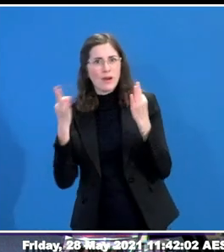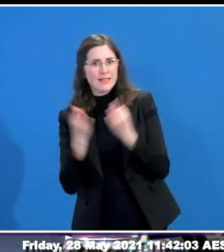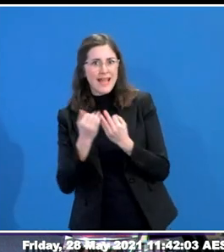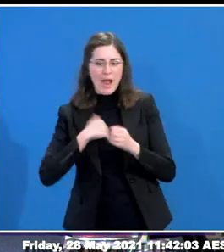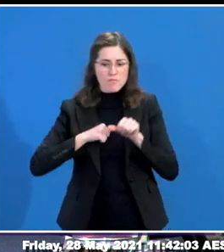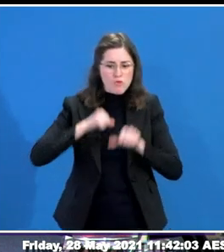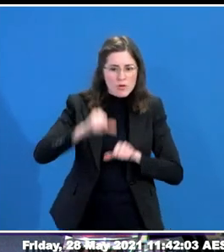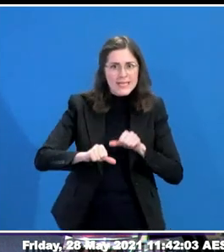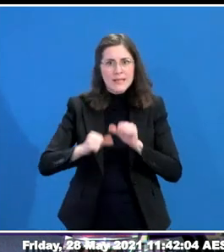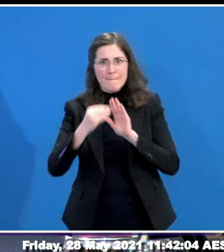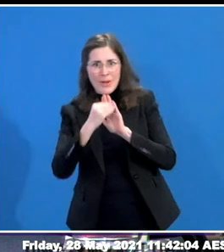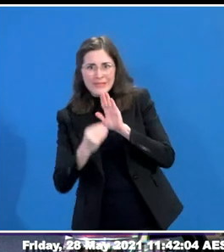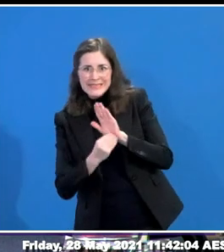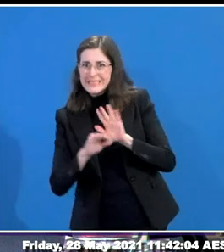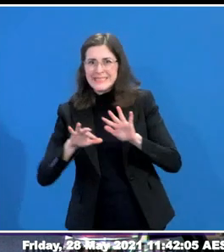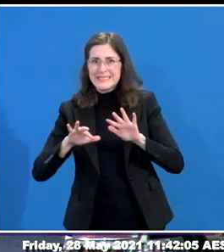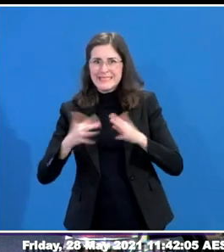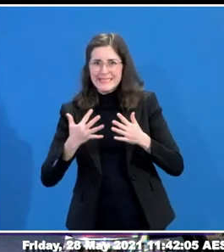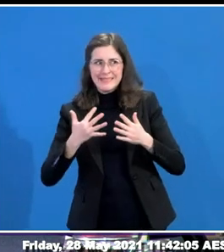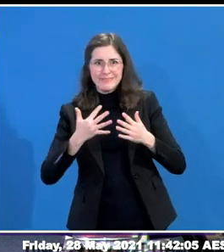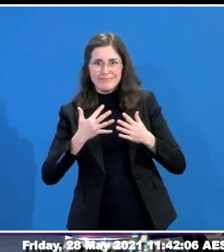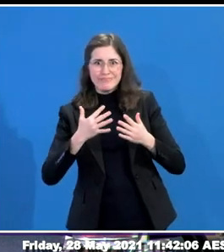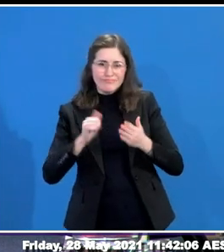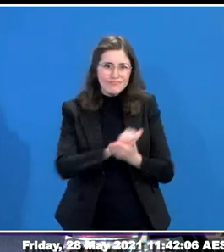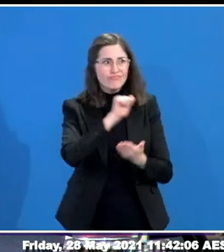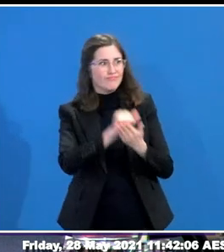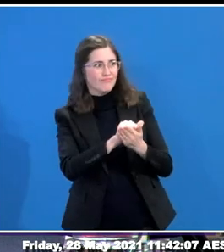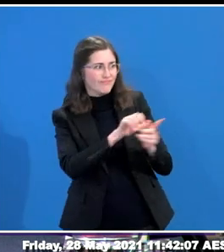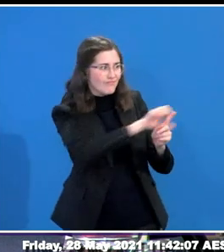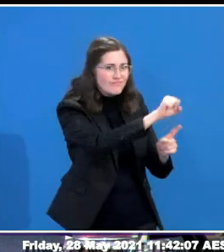unfortunately --- well, more than unfortunately, but that deceitful people